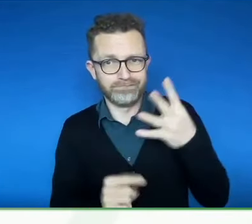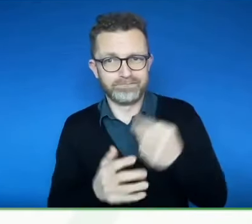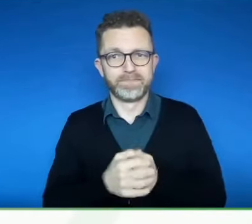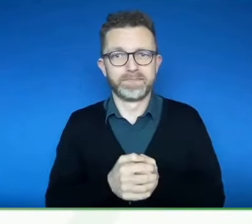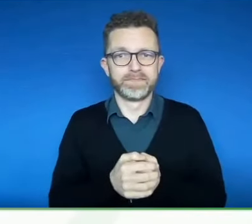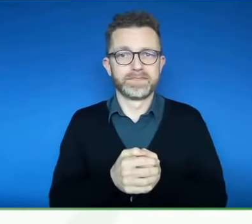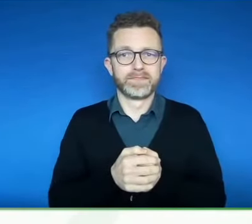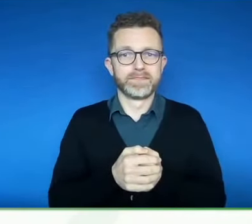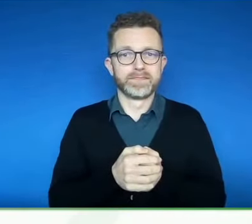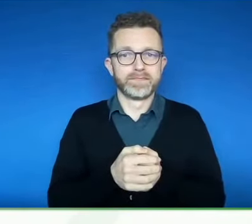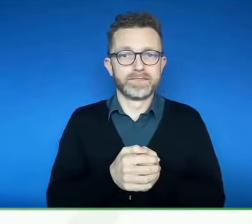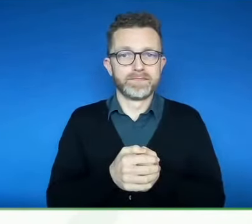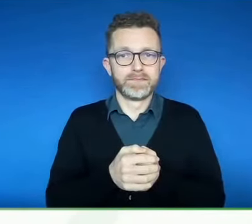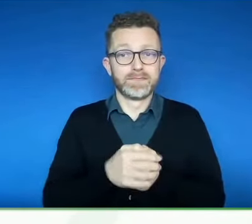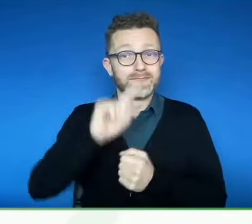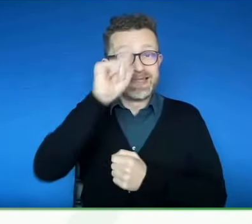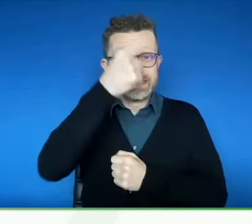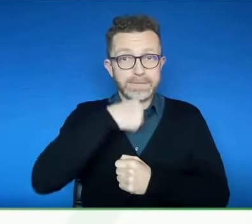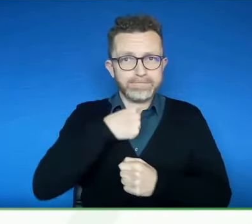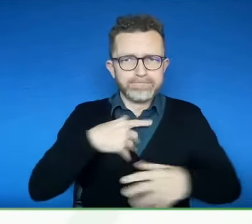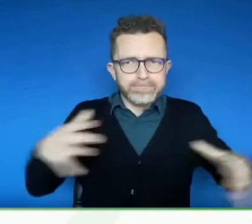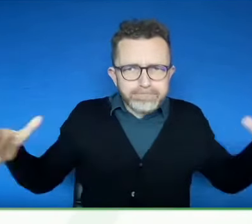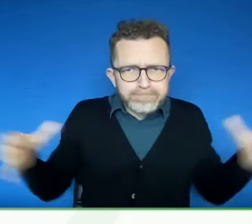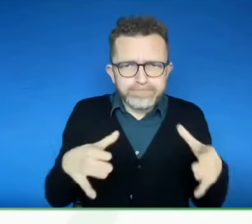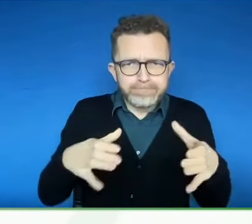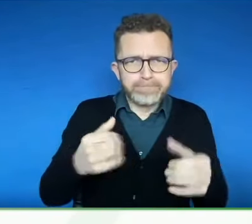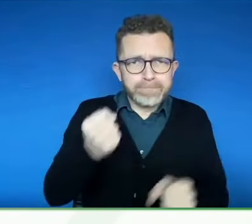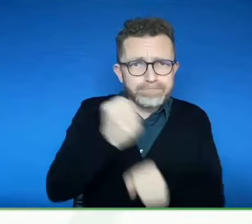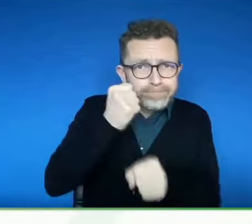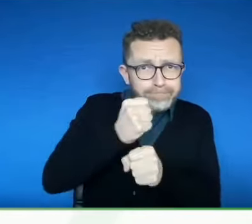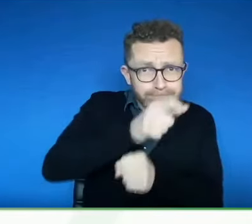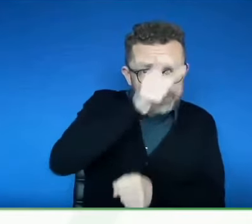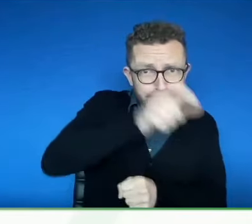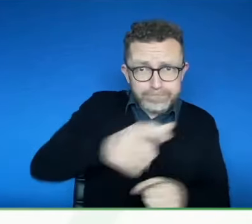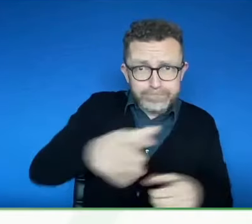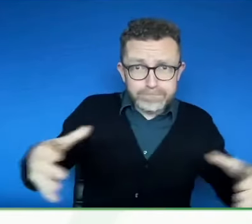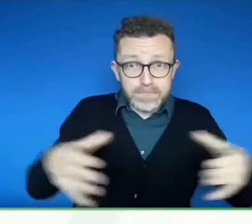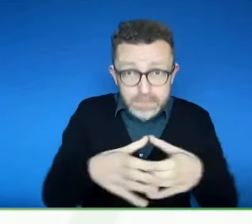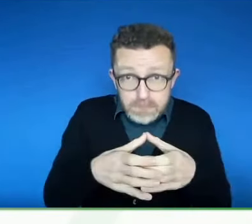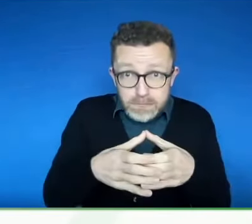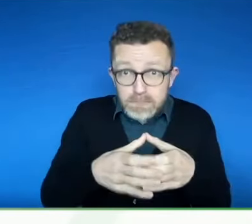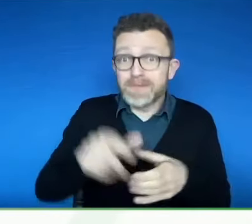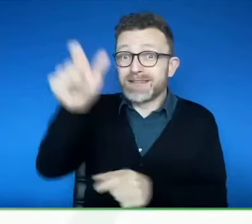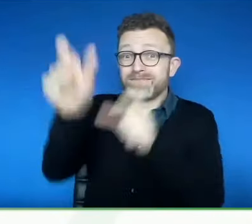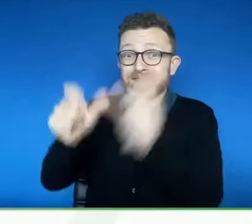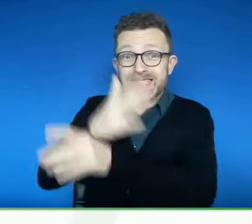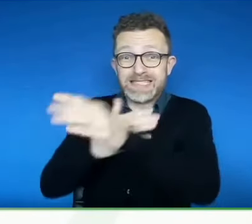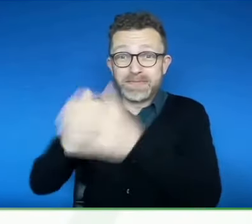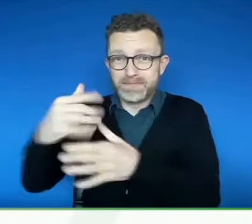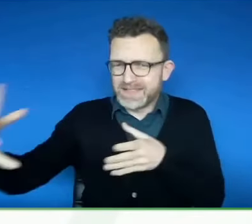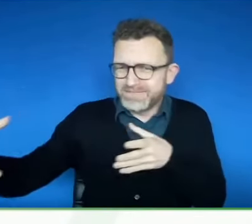That is one of the areas we need to work with our staff on. And then we engage via a community gathering.